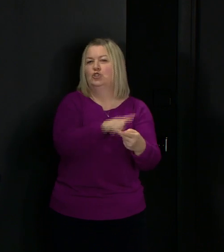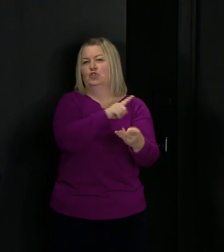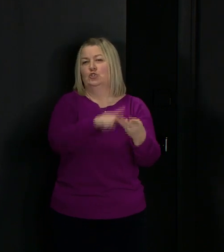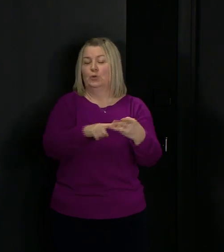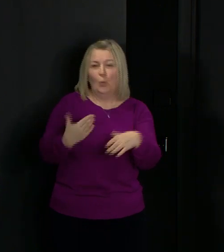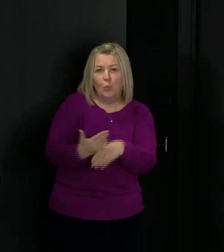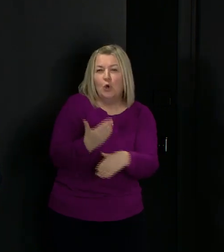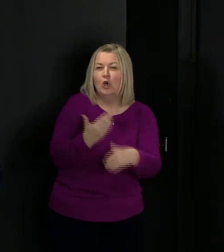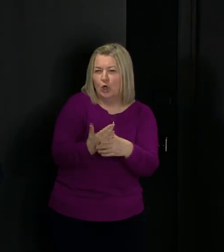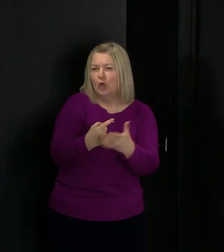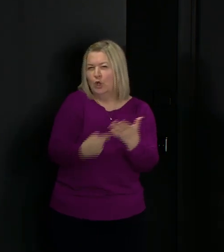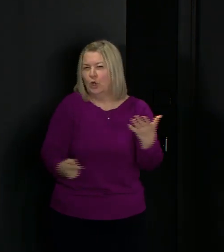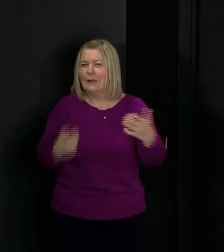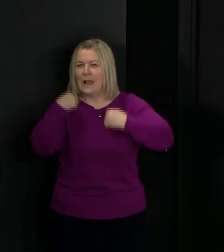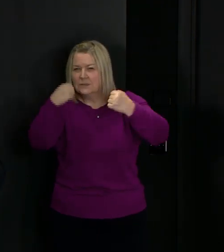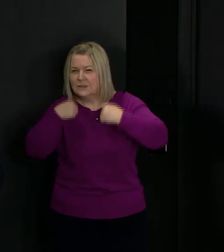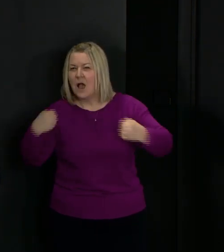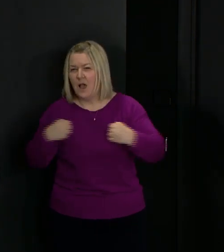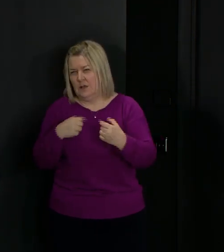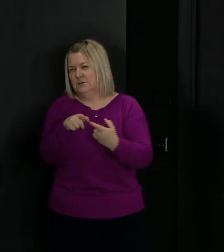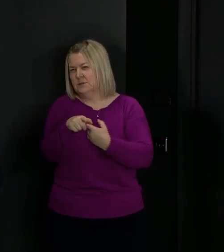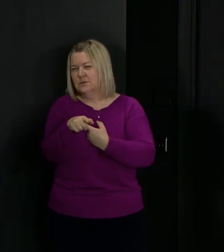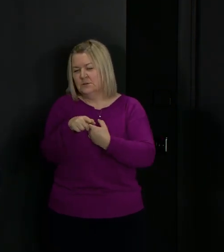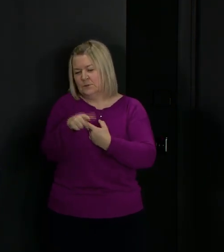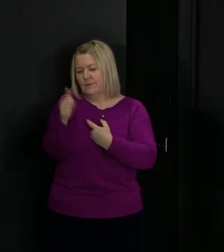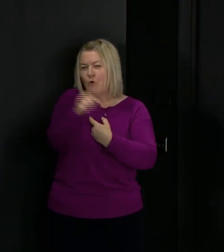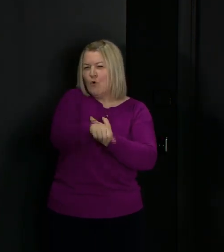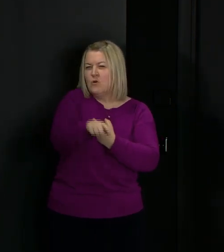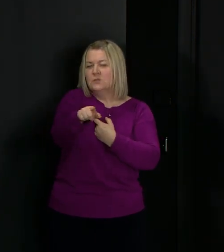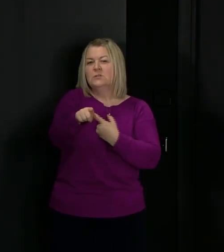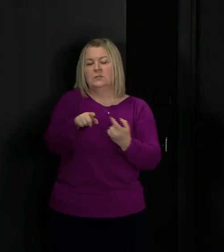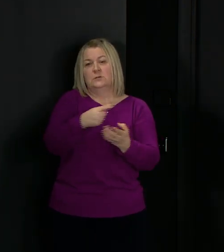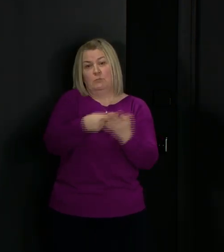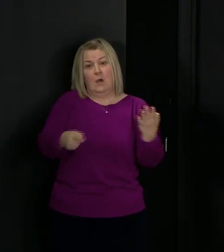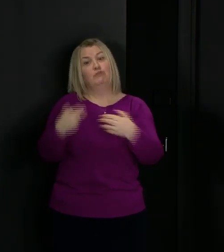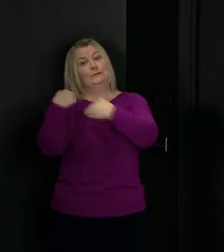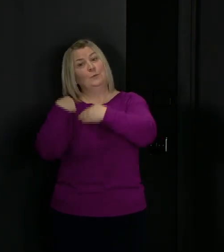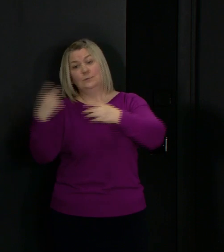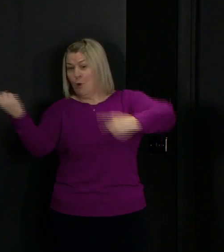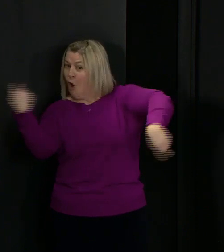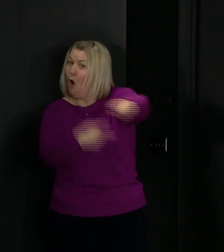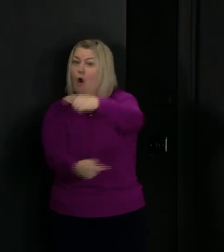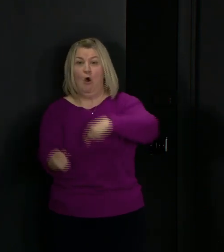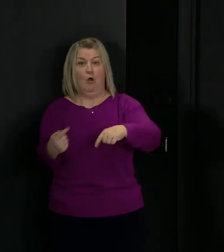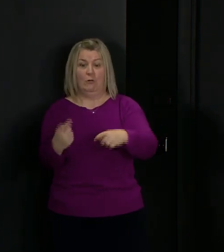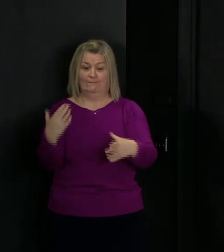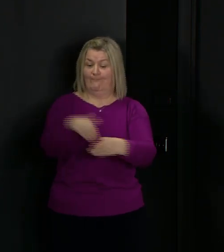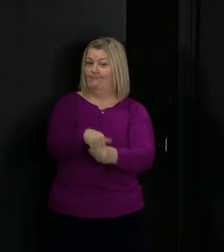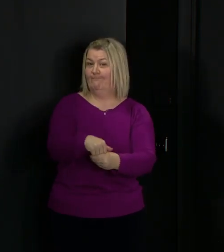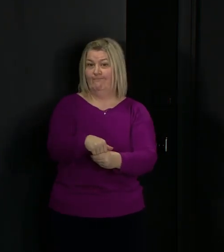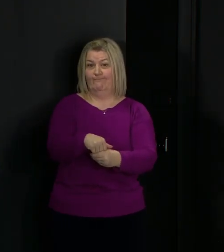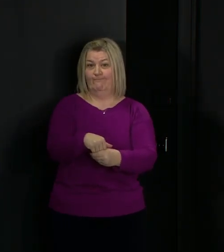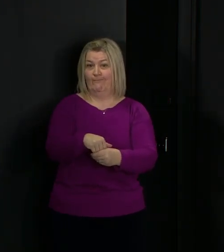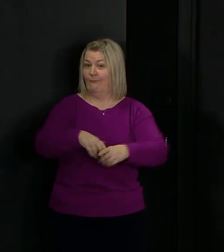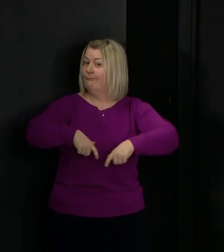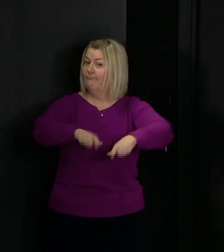the responsibility on all of us to participate in that, is really, really important. And